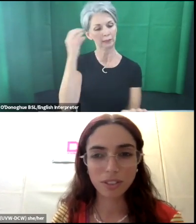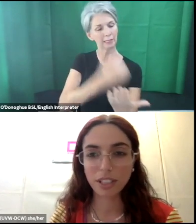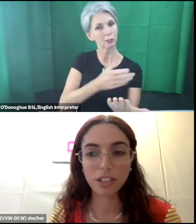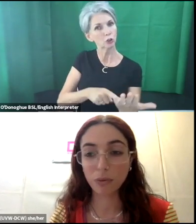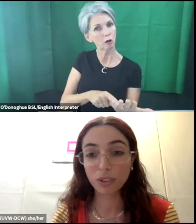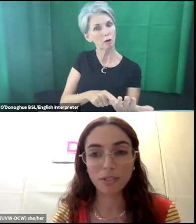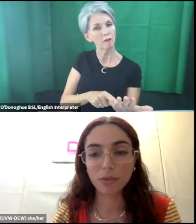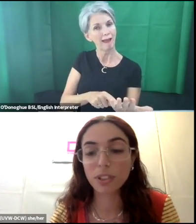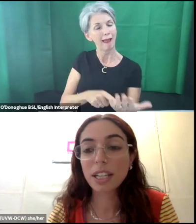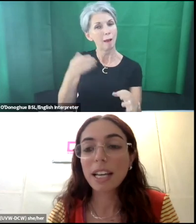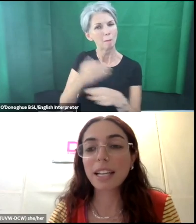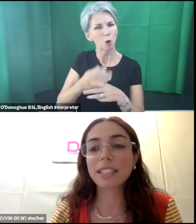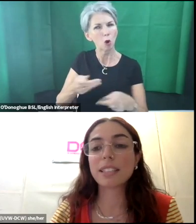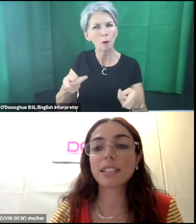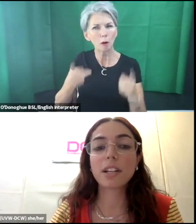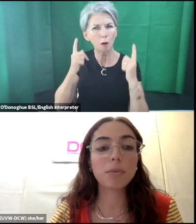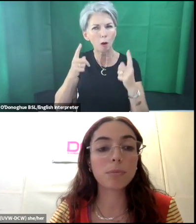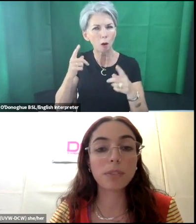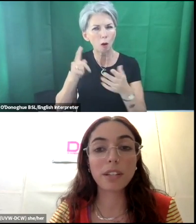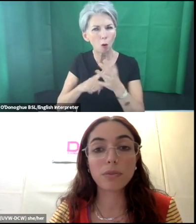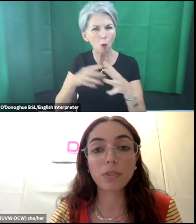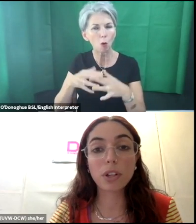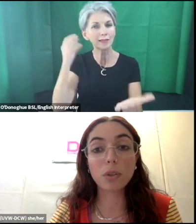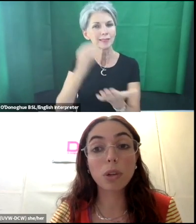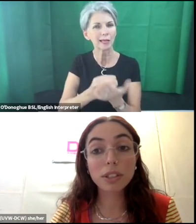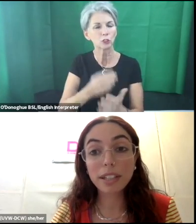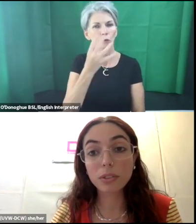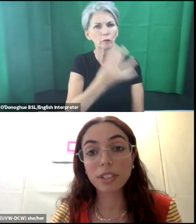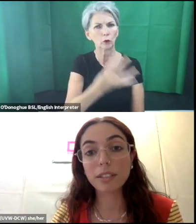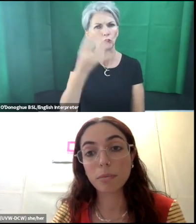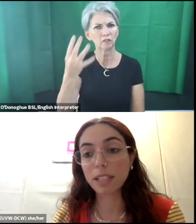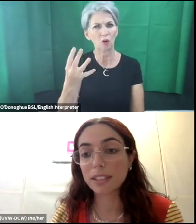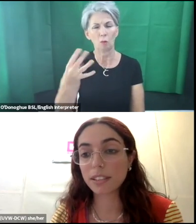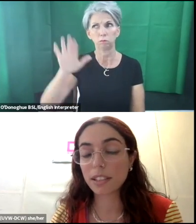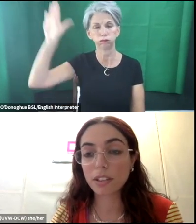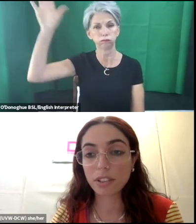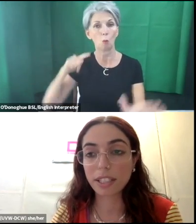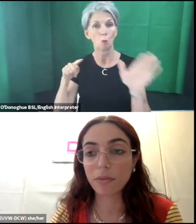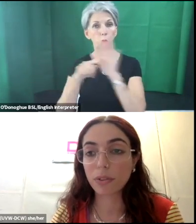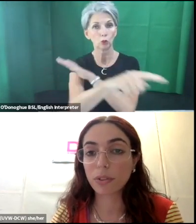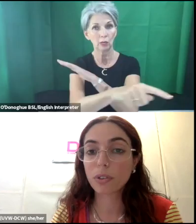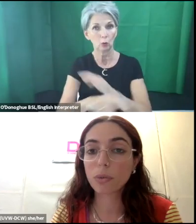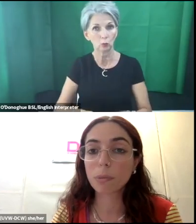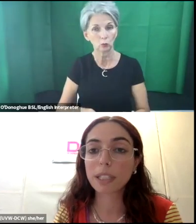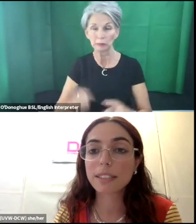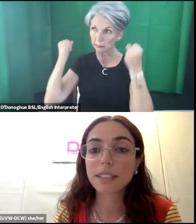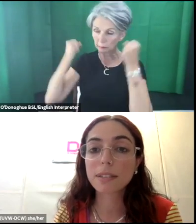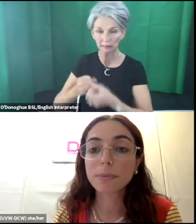called Section 44 and they've walked out and demanded safer workplaces.